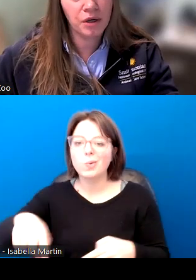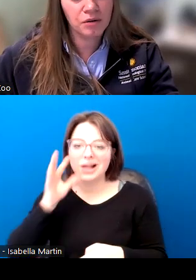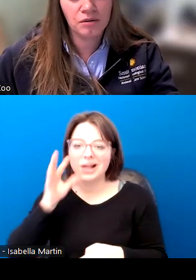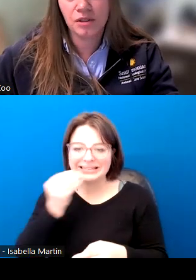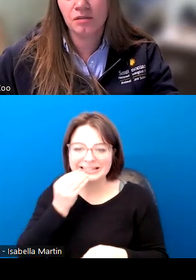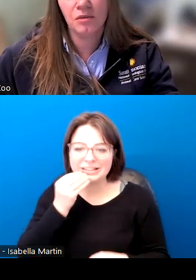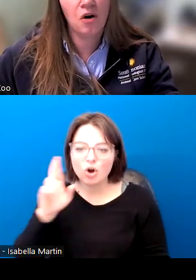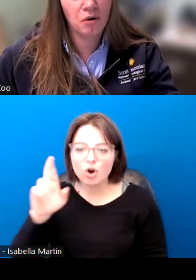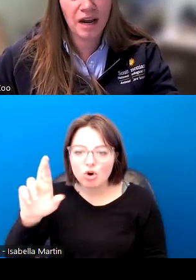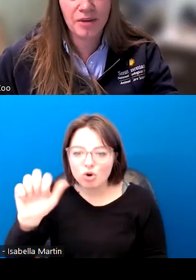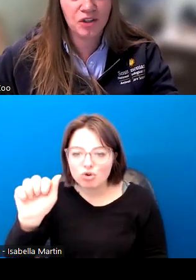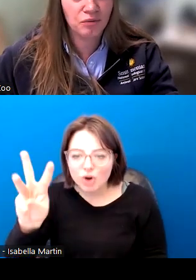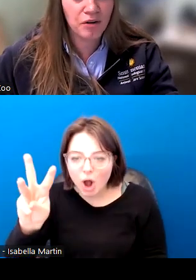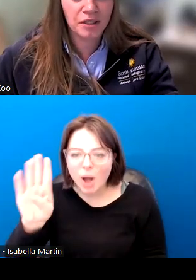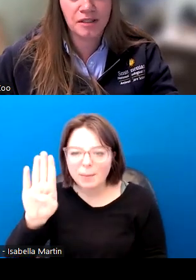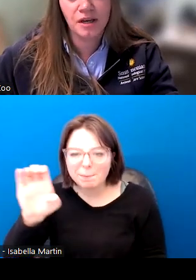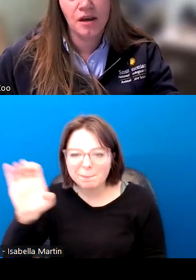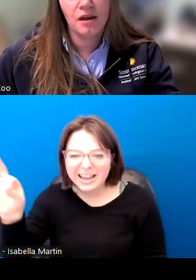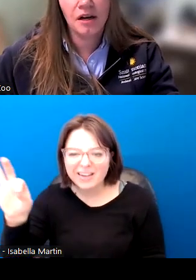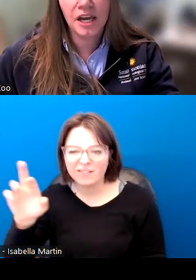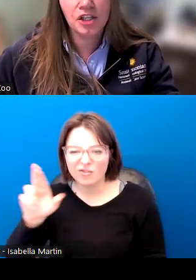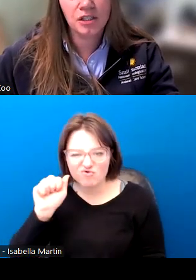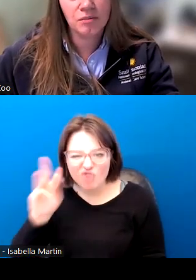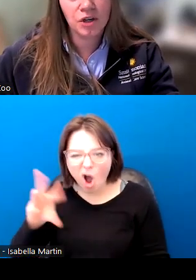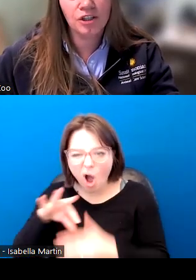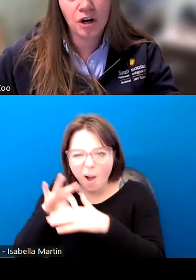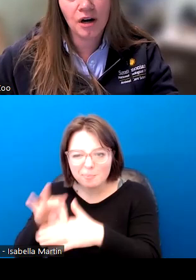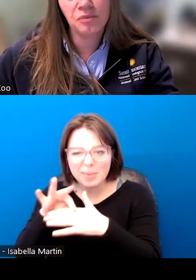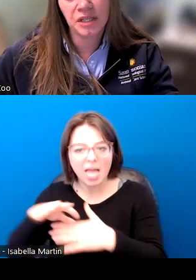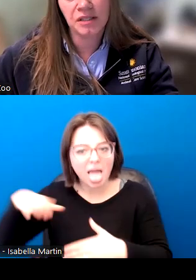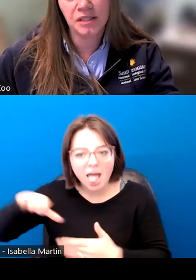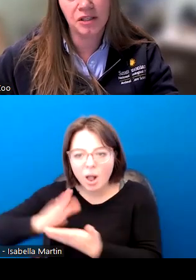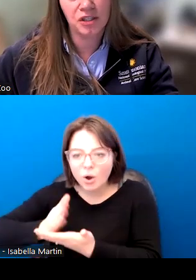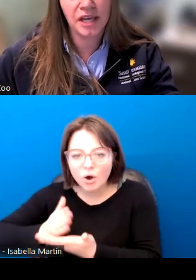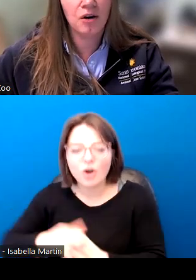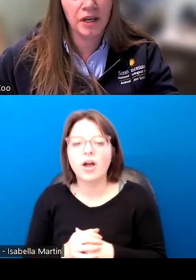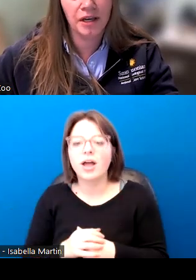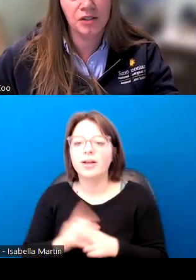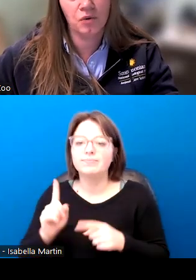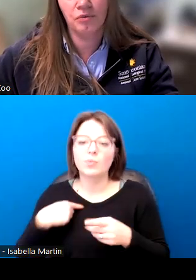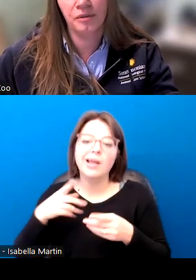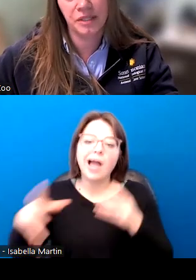bones whole rabbits or rodents and on occasions the larger carcass pieces such as cow legs or ribs.